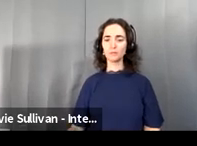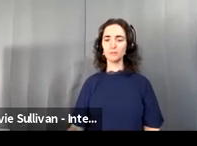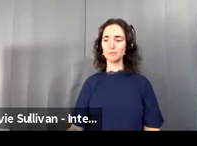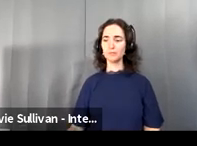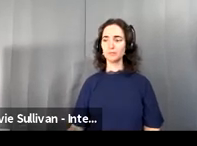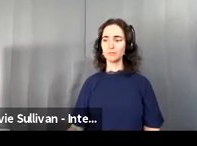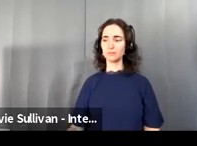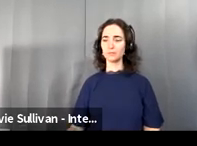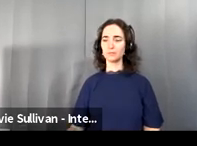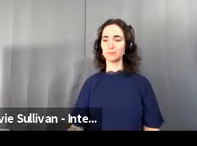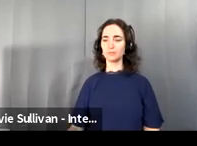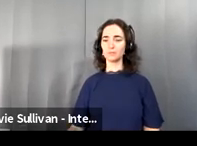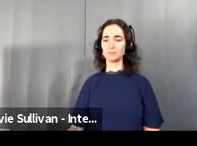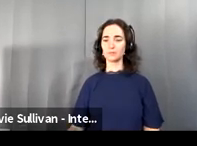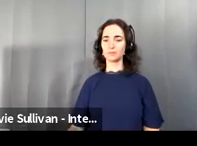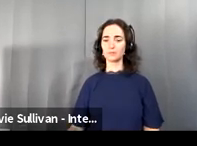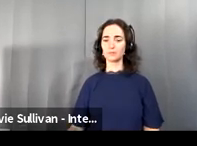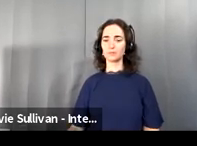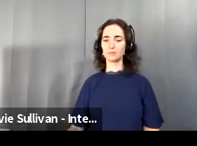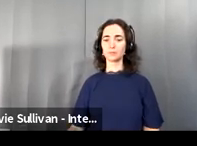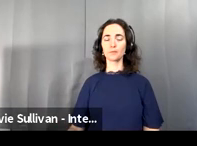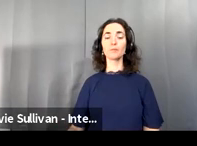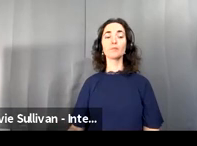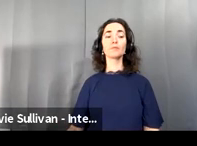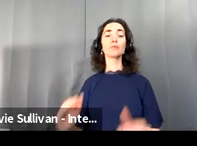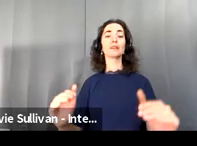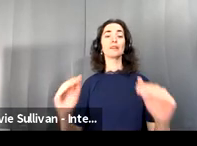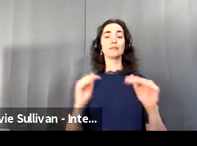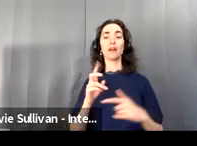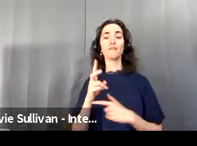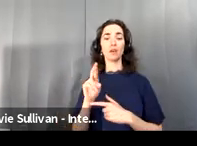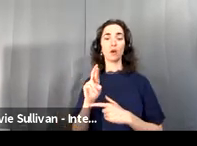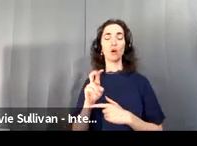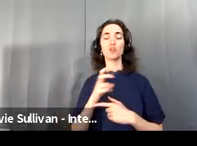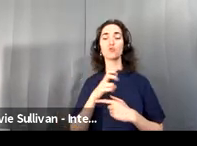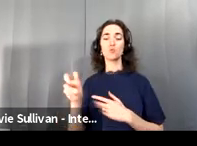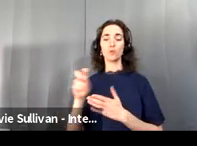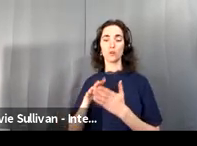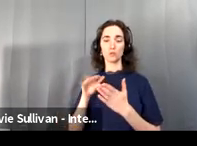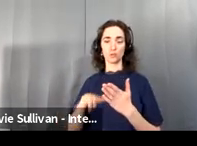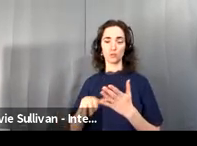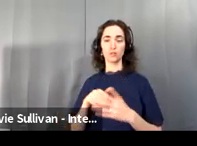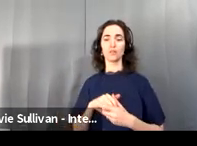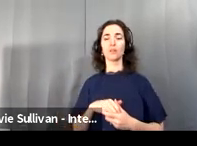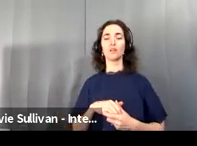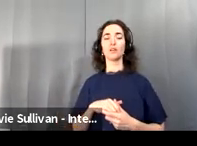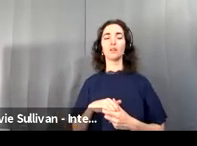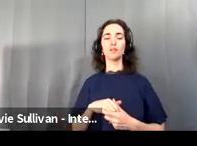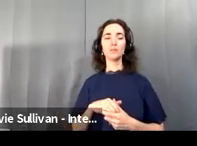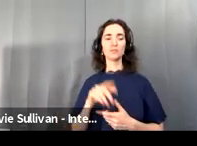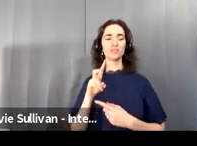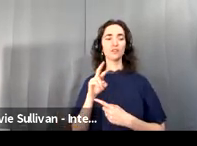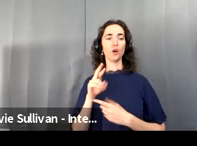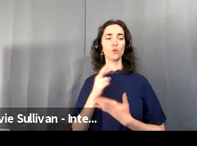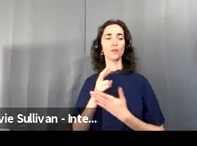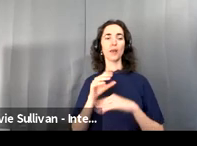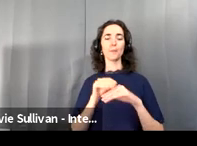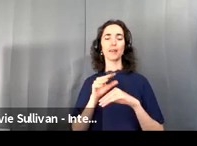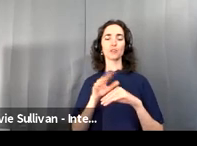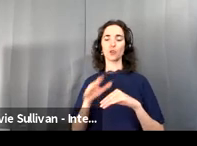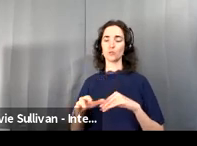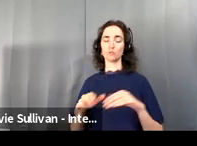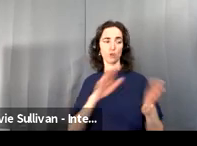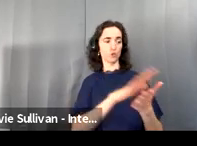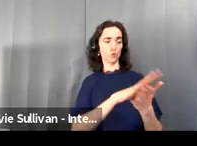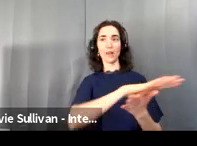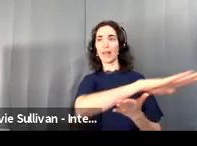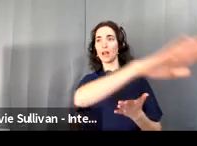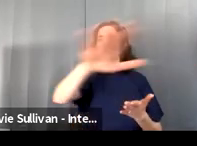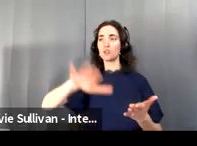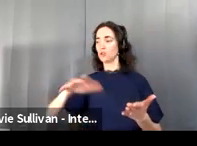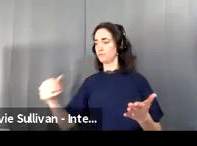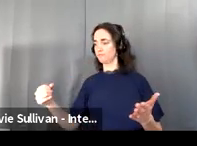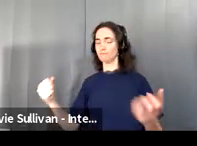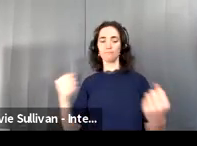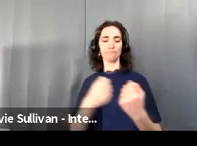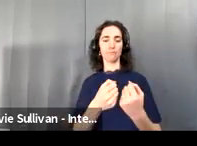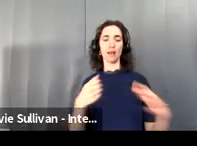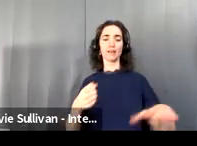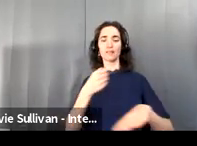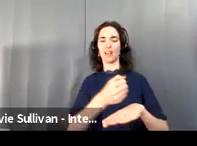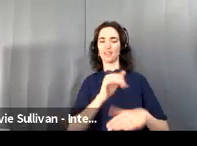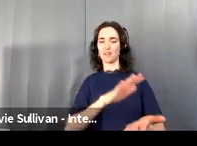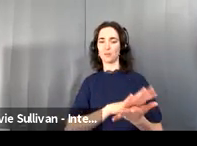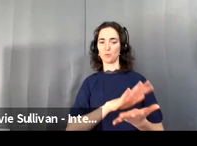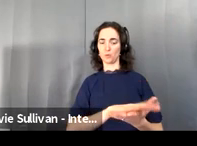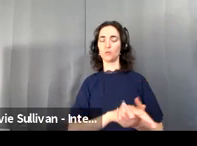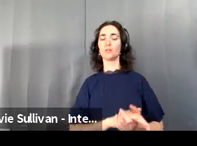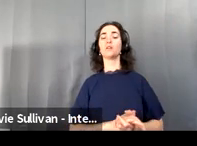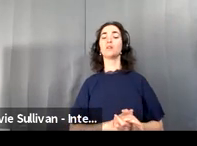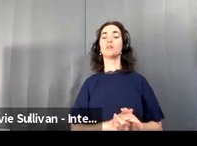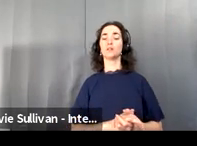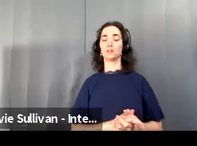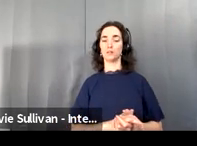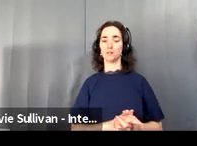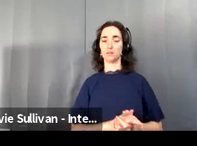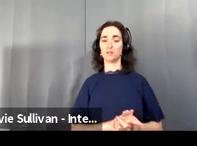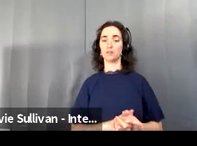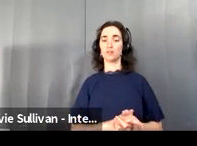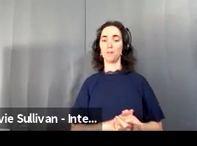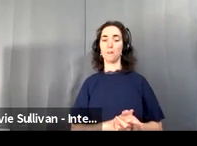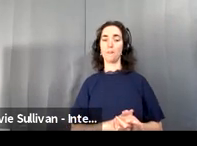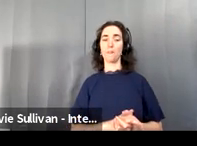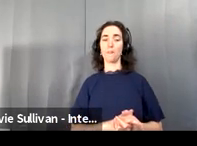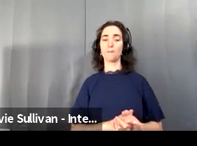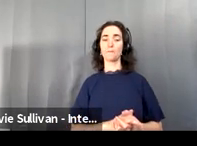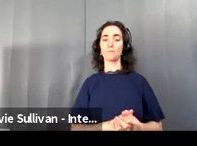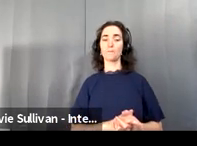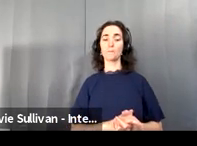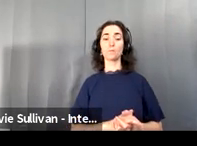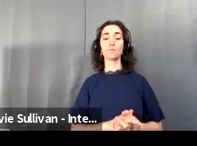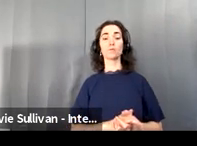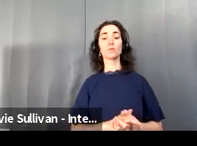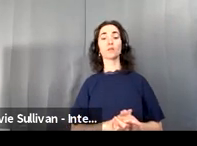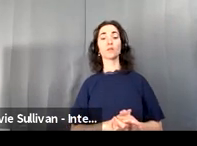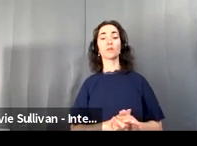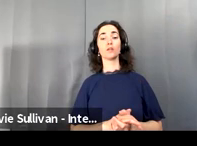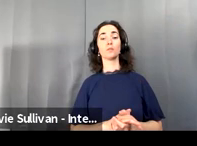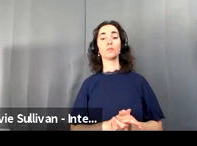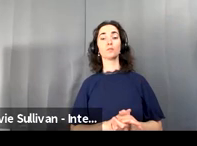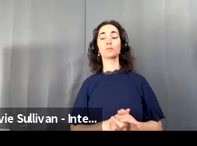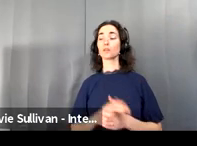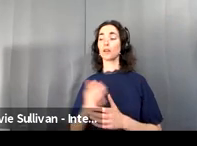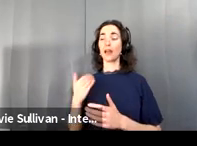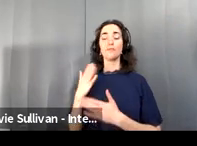The next thing is VR and transition students, vocational rehab counselors are assigned to schools within their region in order to provide as you remember I said that you know their, their counselors that are, that actually going to are assigned to the